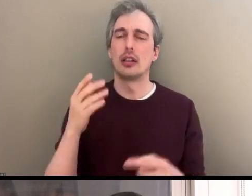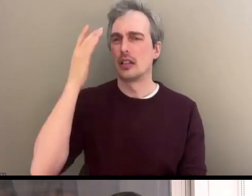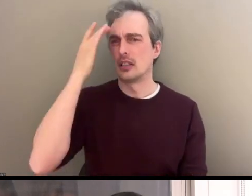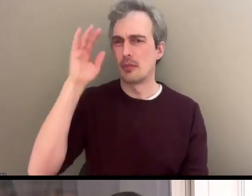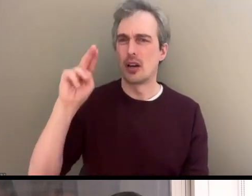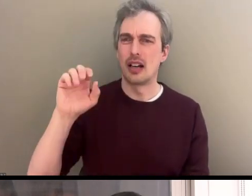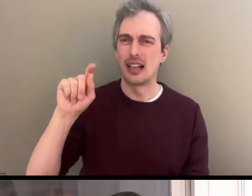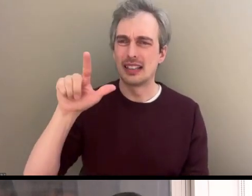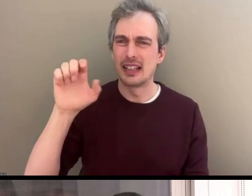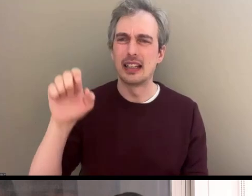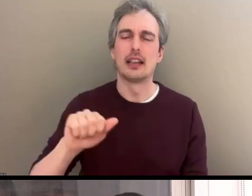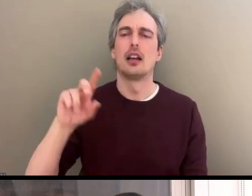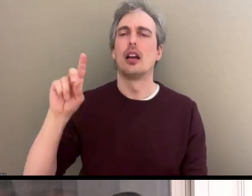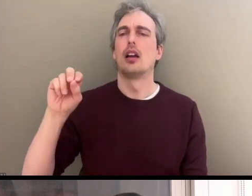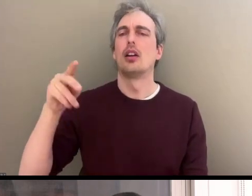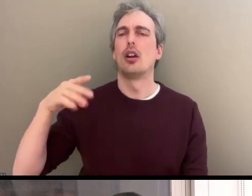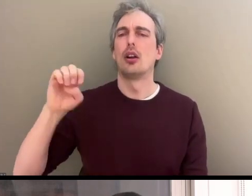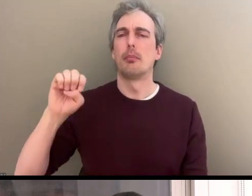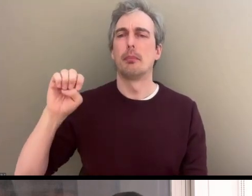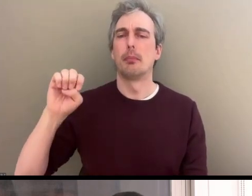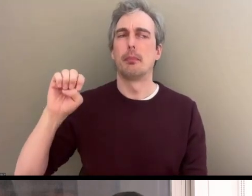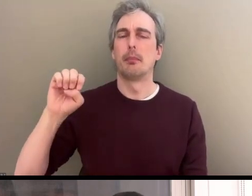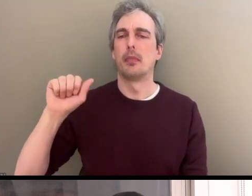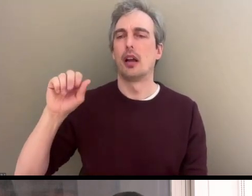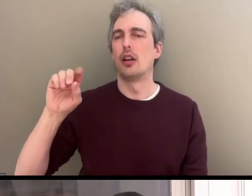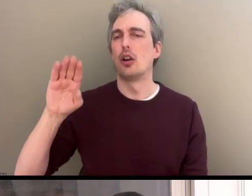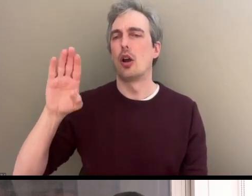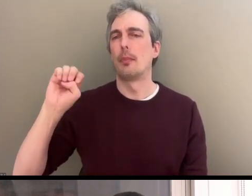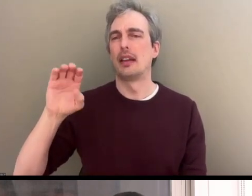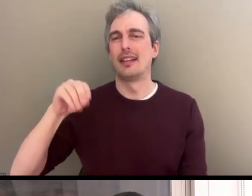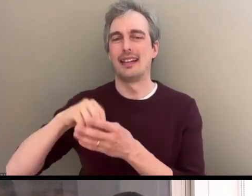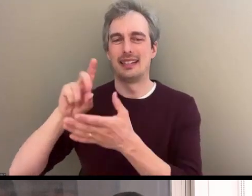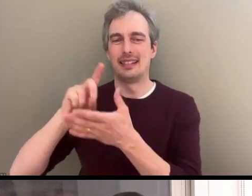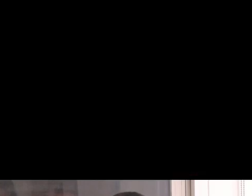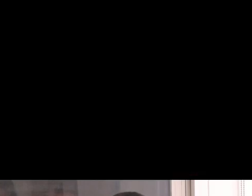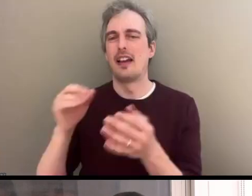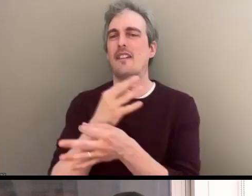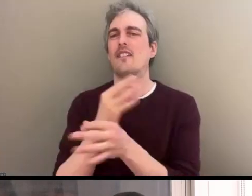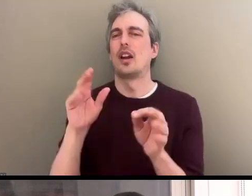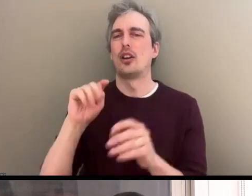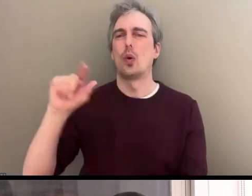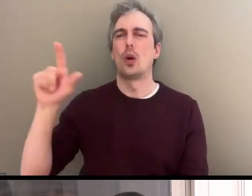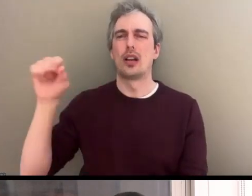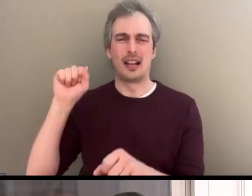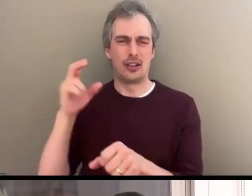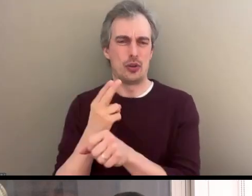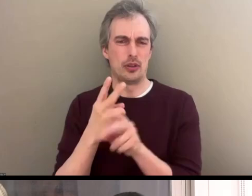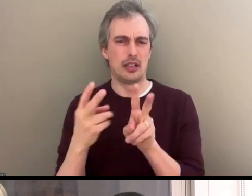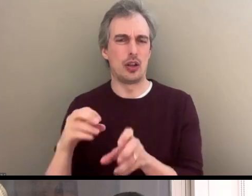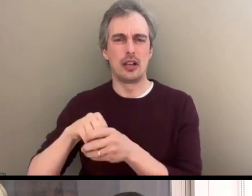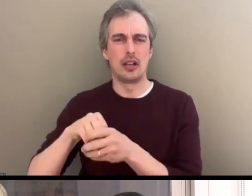There's a free tool that you can download and use as an app on Mac and on Windows, I think. I have a twofold question.